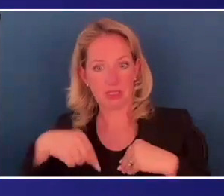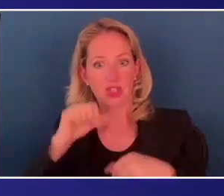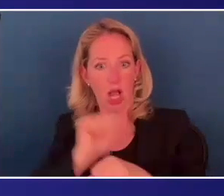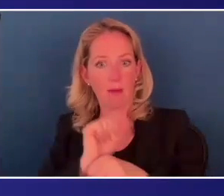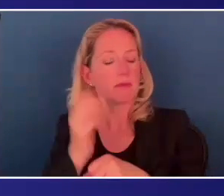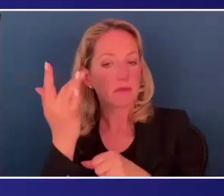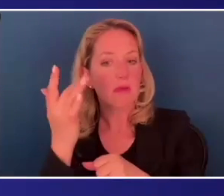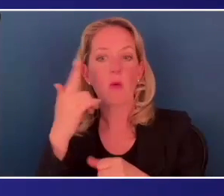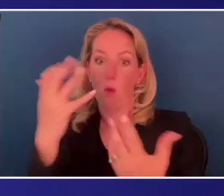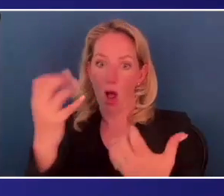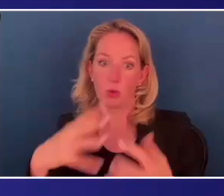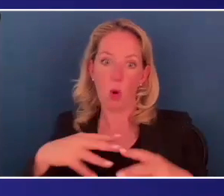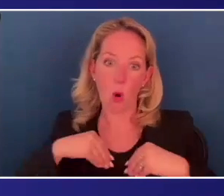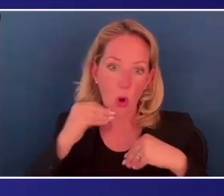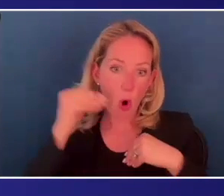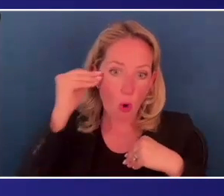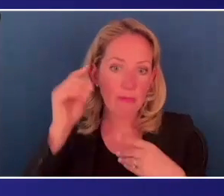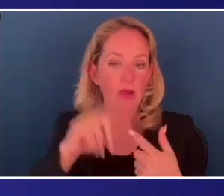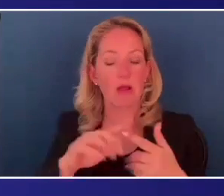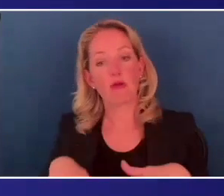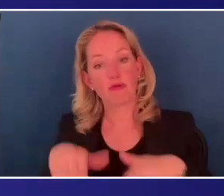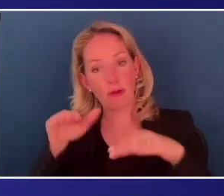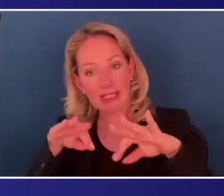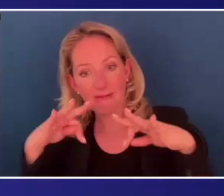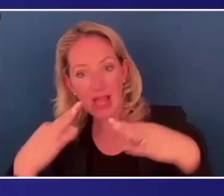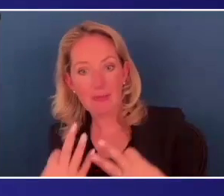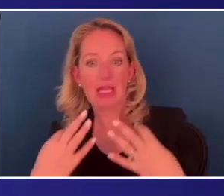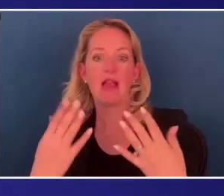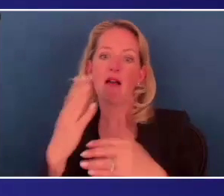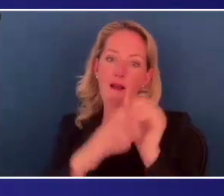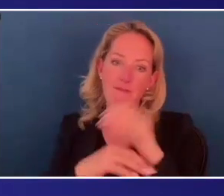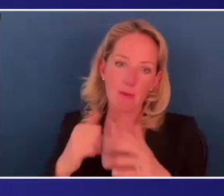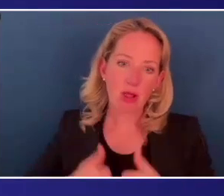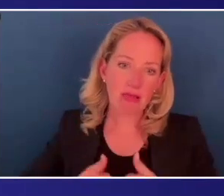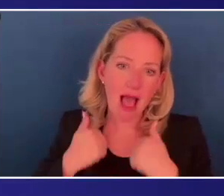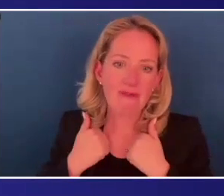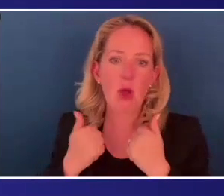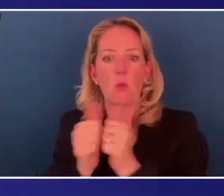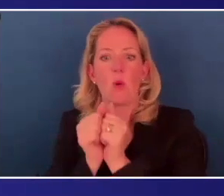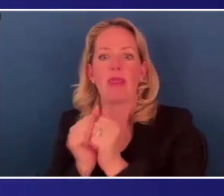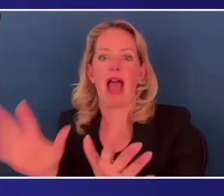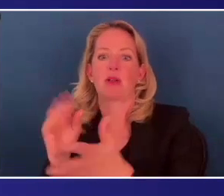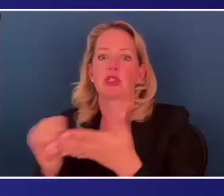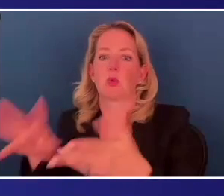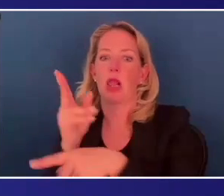So if you change the definition of a qualifying employer, it doesn't hurt just one single US citizen.